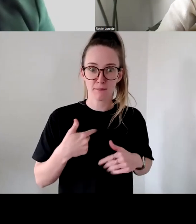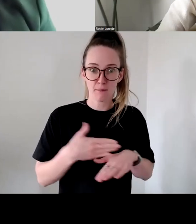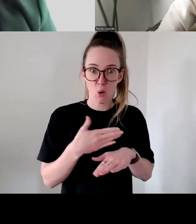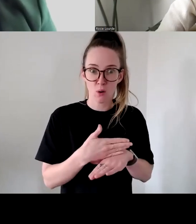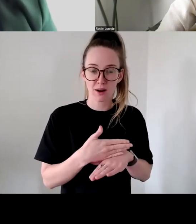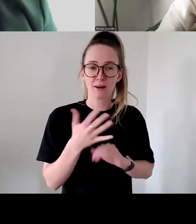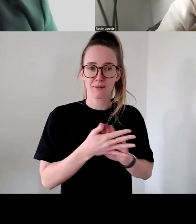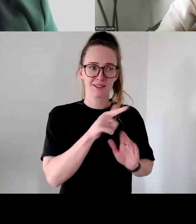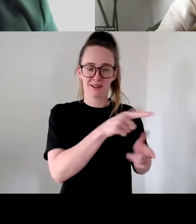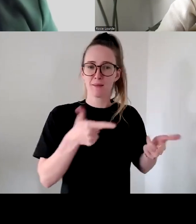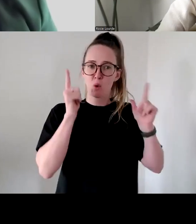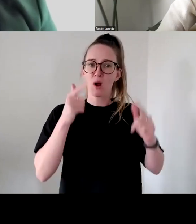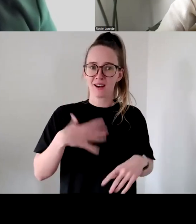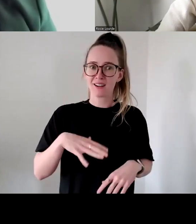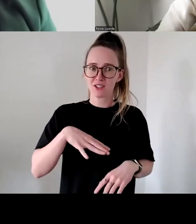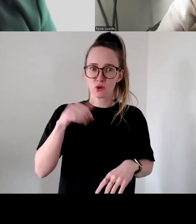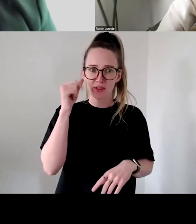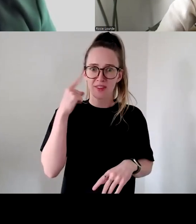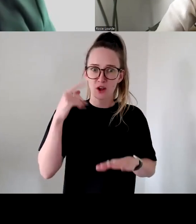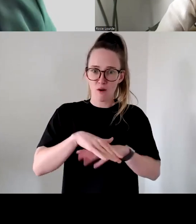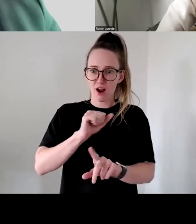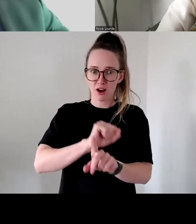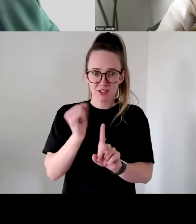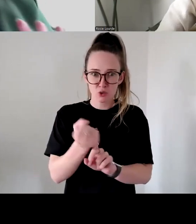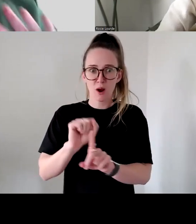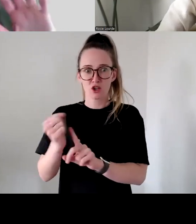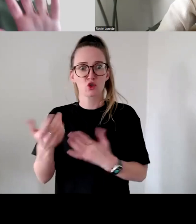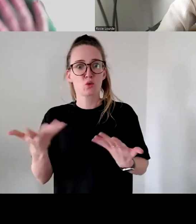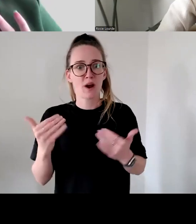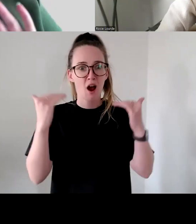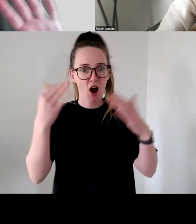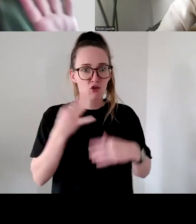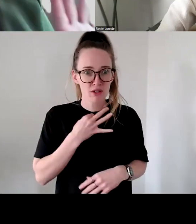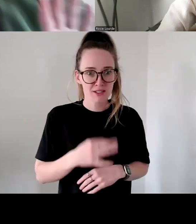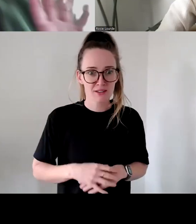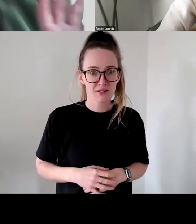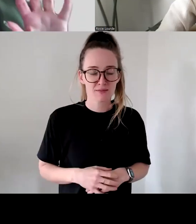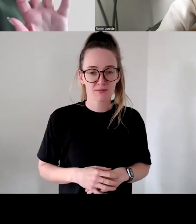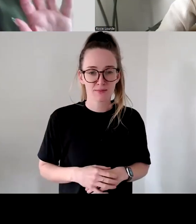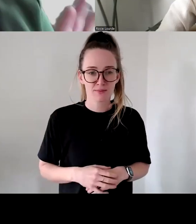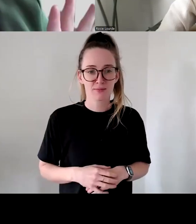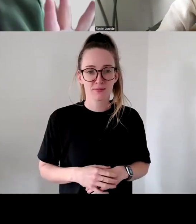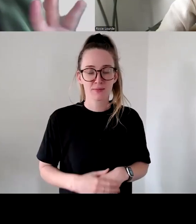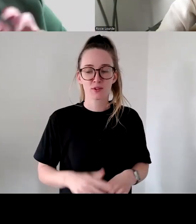this will be a risk scenario. And needs to, two things, one is being really loud and clear,